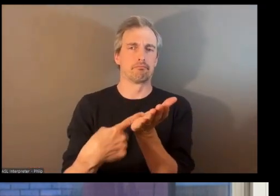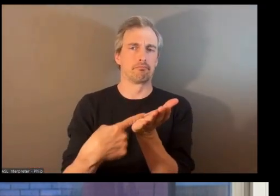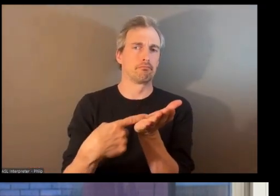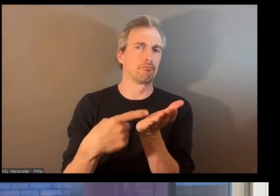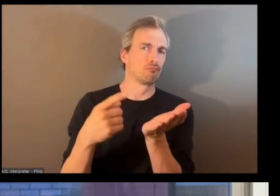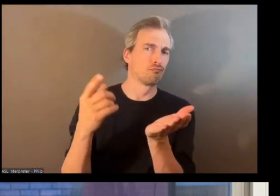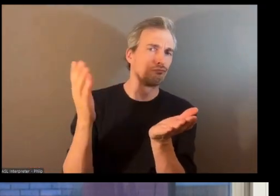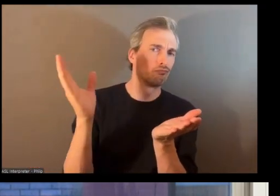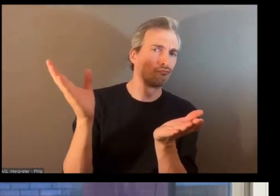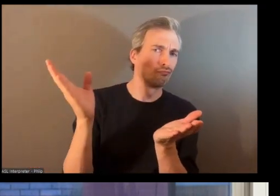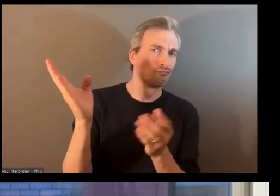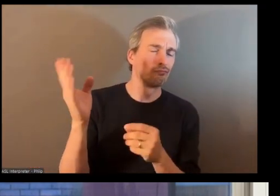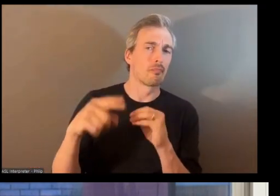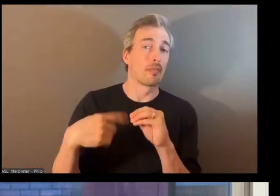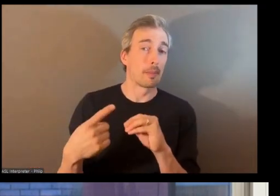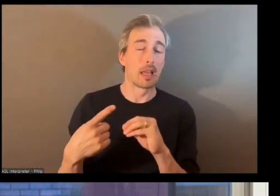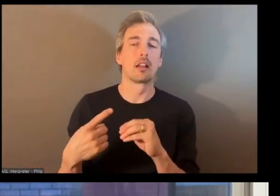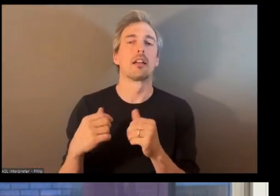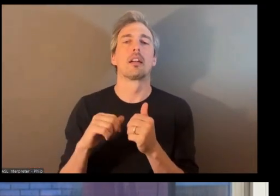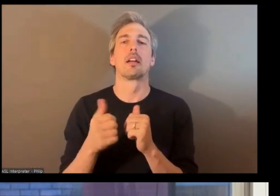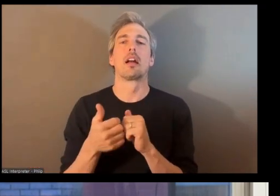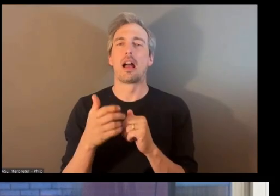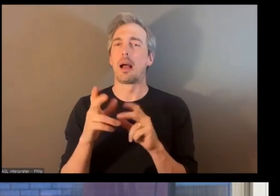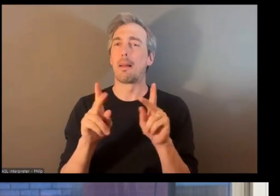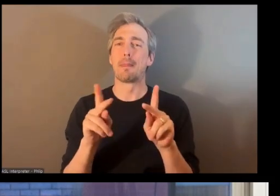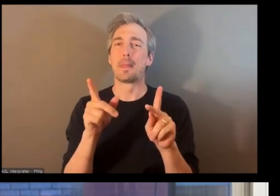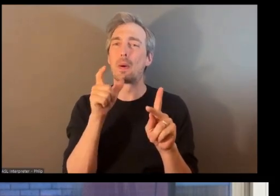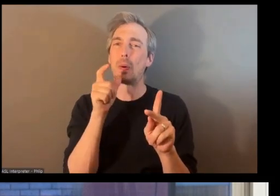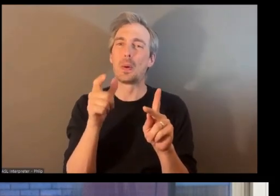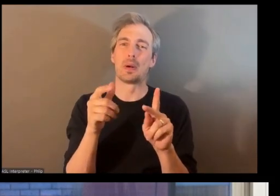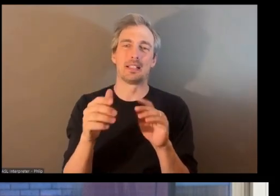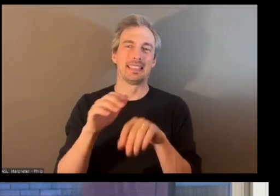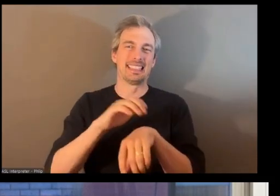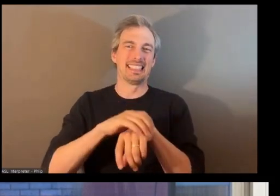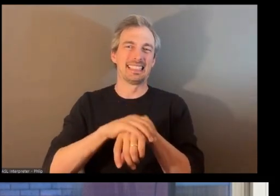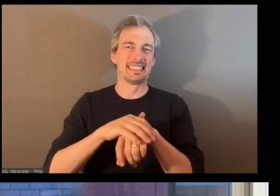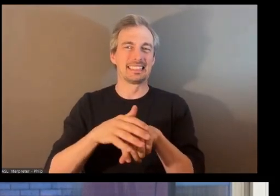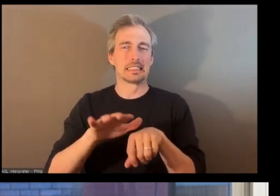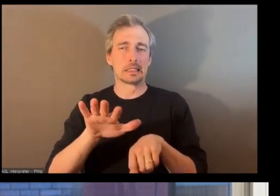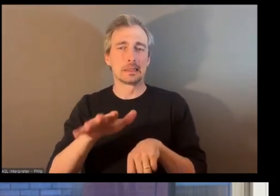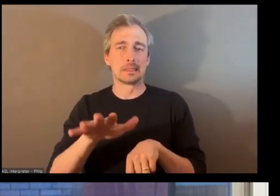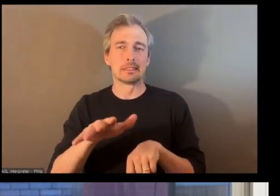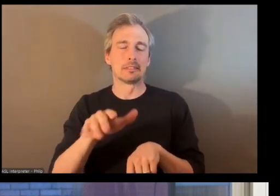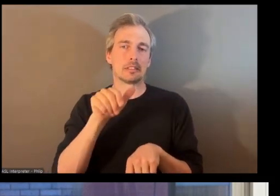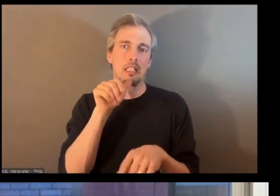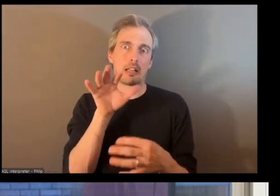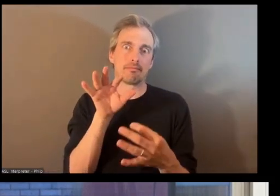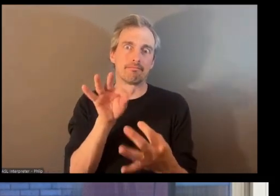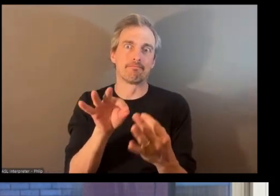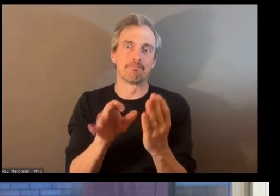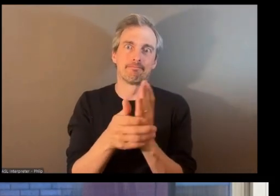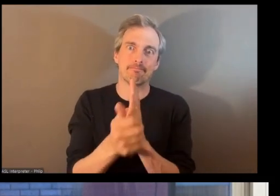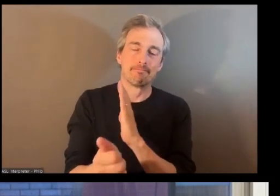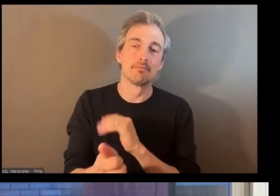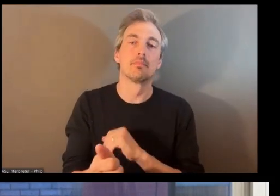with limited English proficiency. Through thoughtful content, but also through inclusive design. All right.